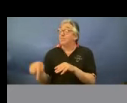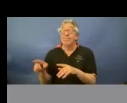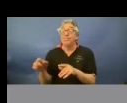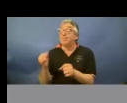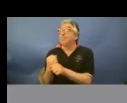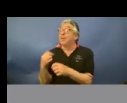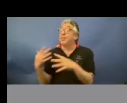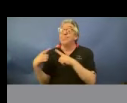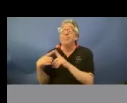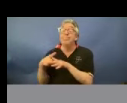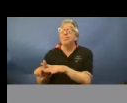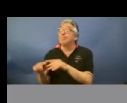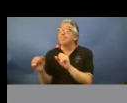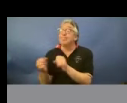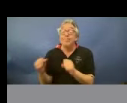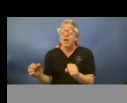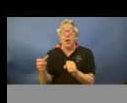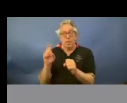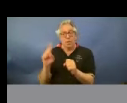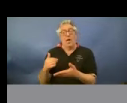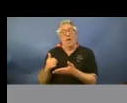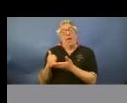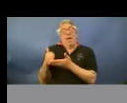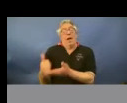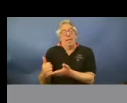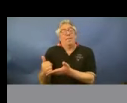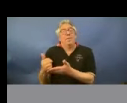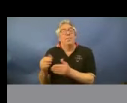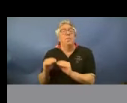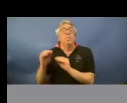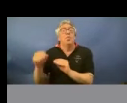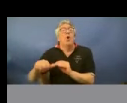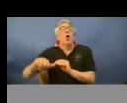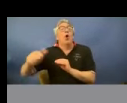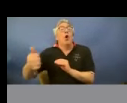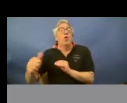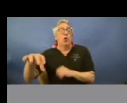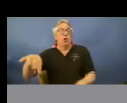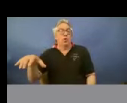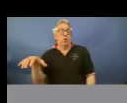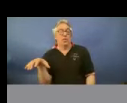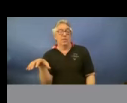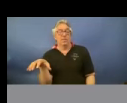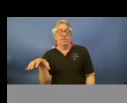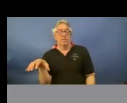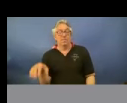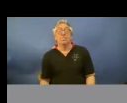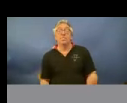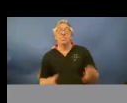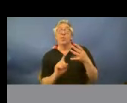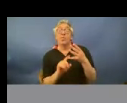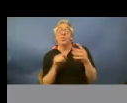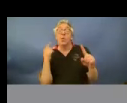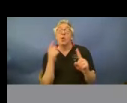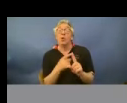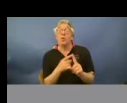First of all, in many of the assessments to grant asylum status, or refugee status, the